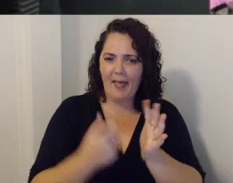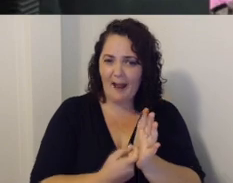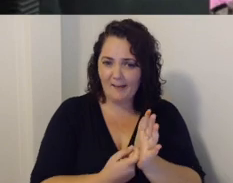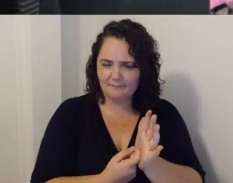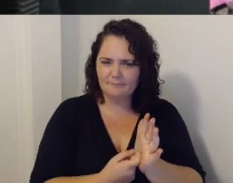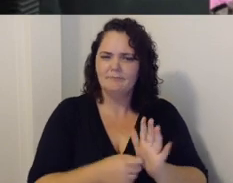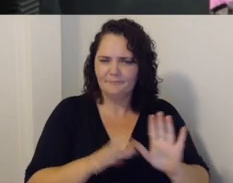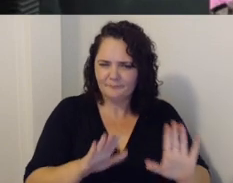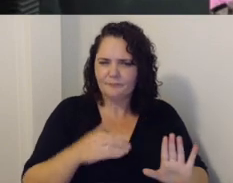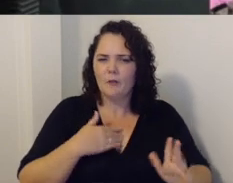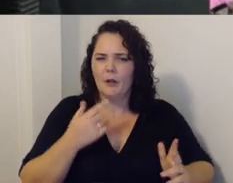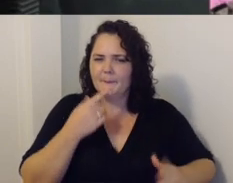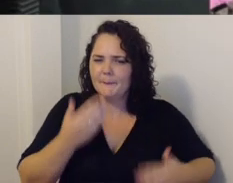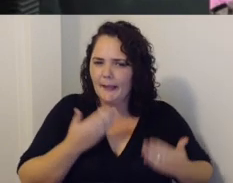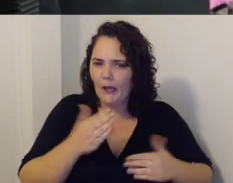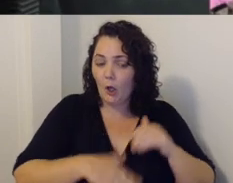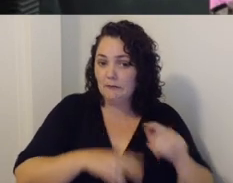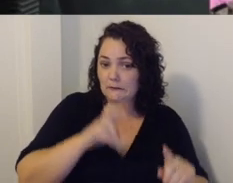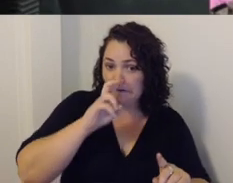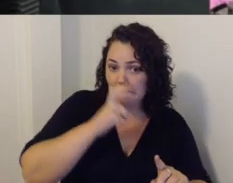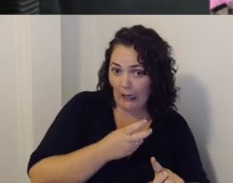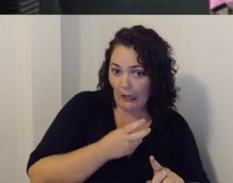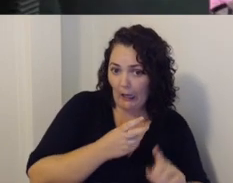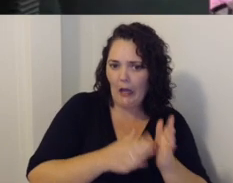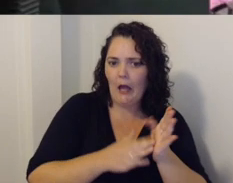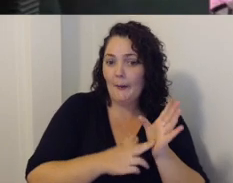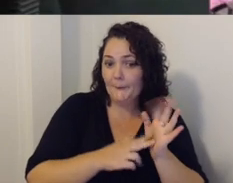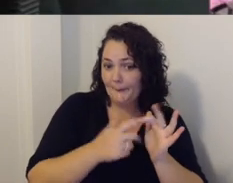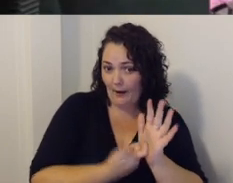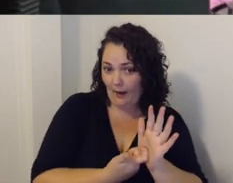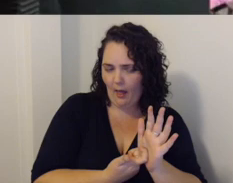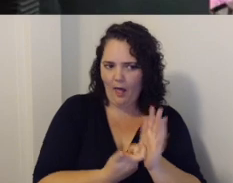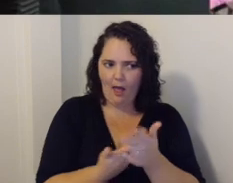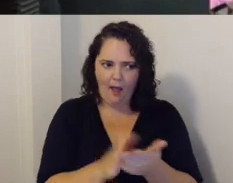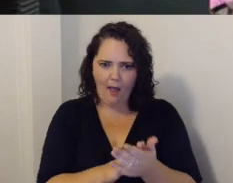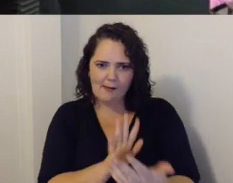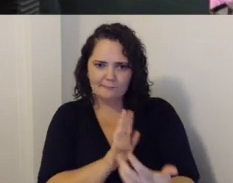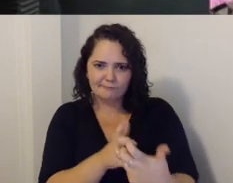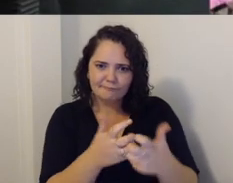techniques for getting that dark manner down into your drawings and we will have Atticus and Rachel